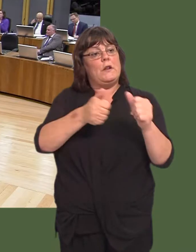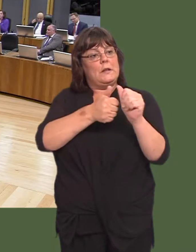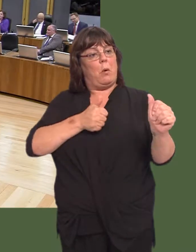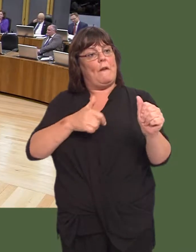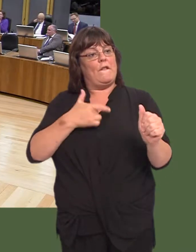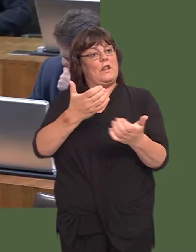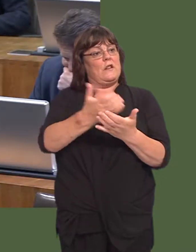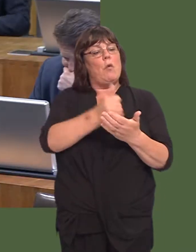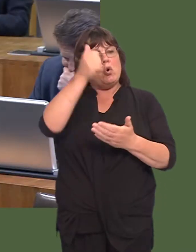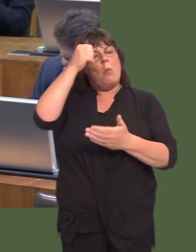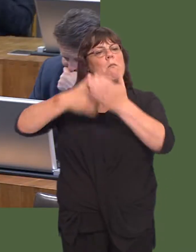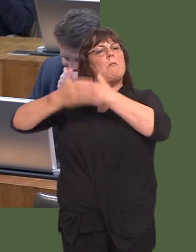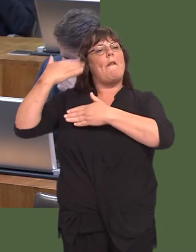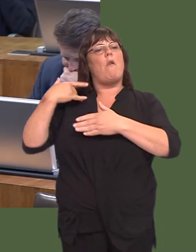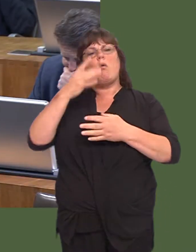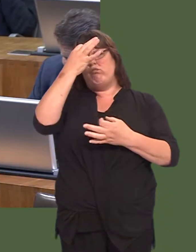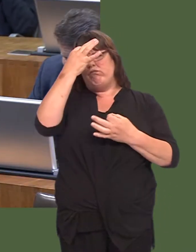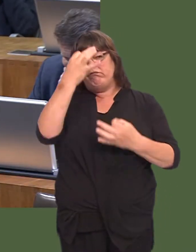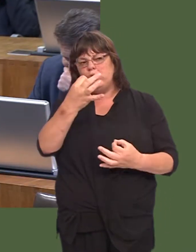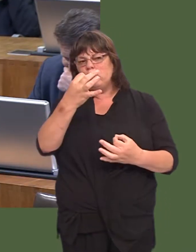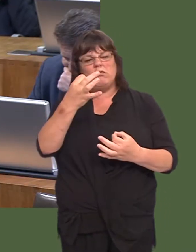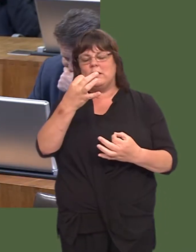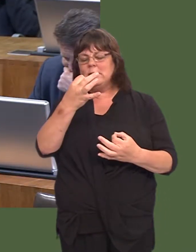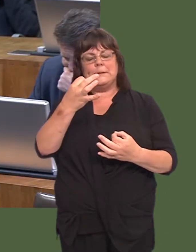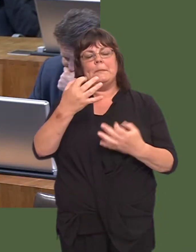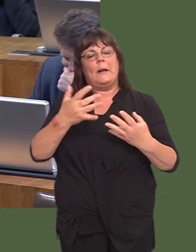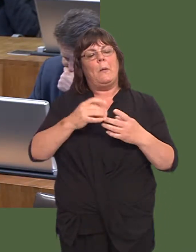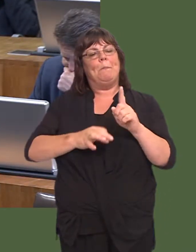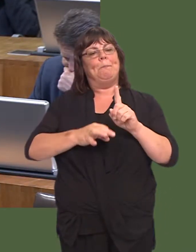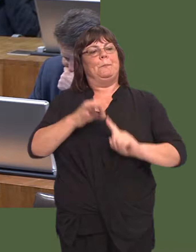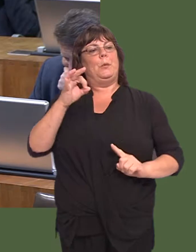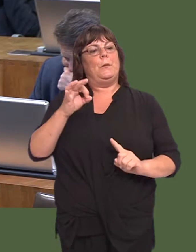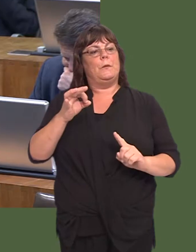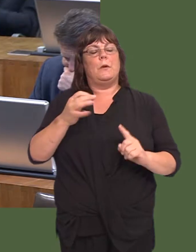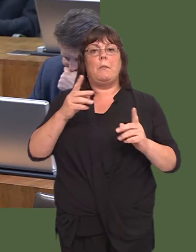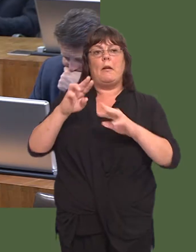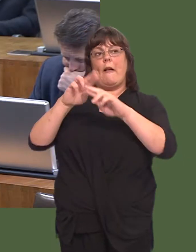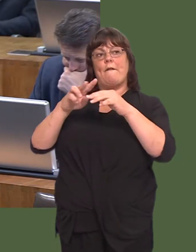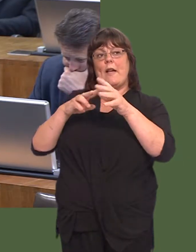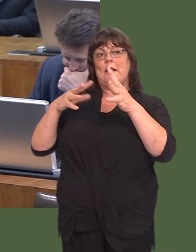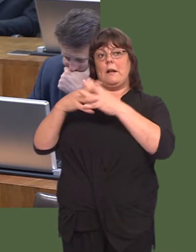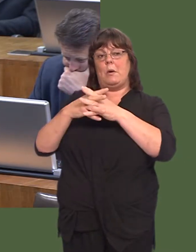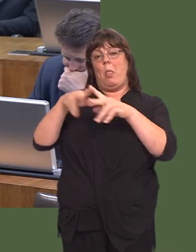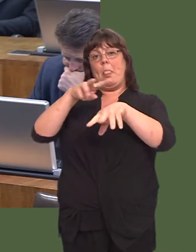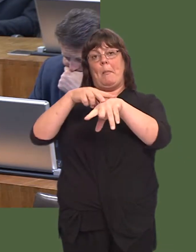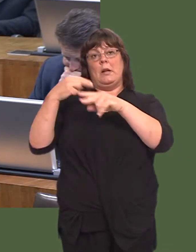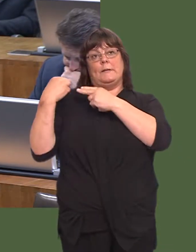We know that standards at one time were far laxer than they are now. These are matters primarily for the FAW and for the police.